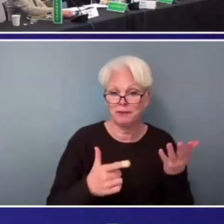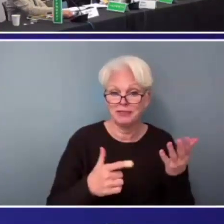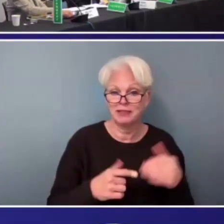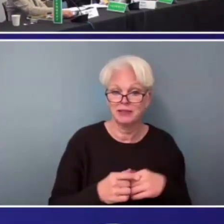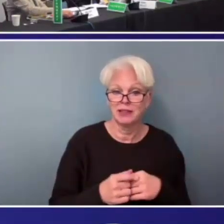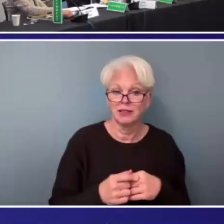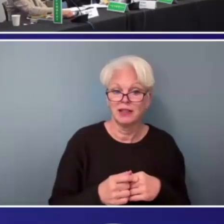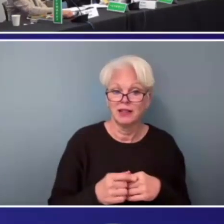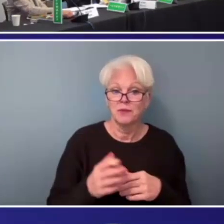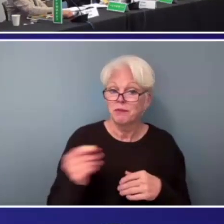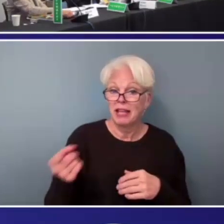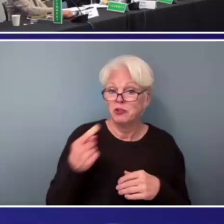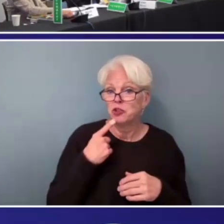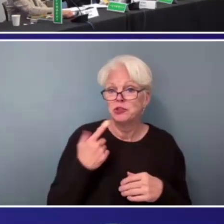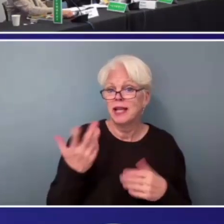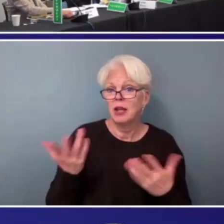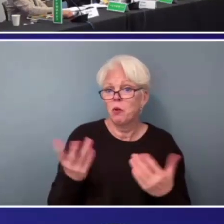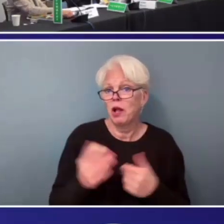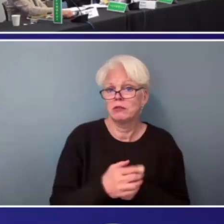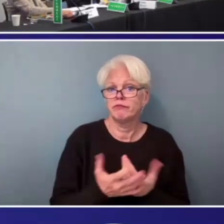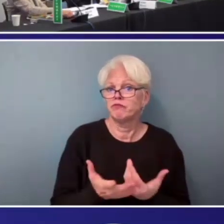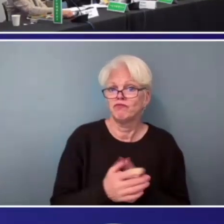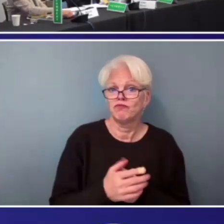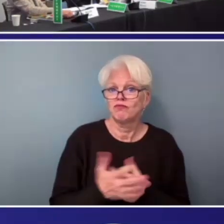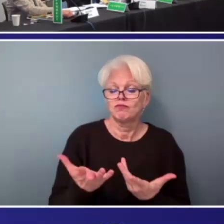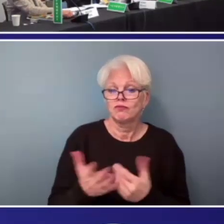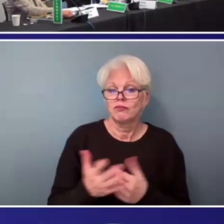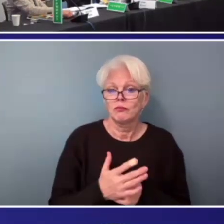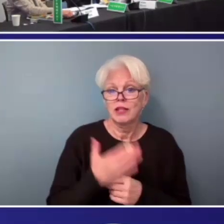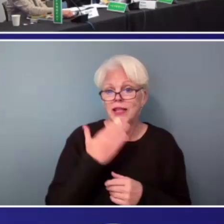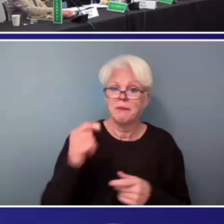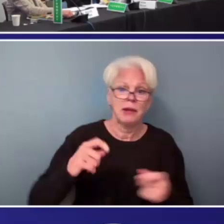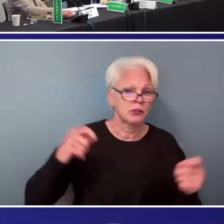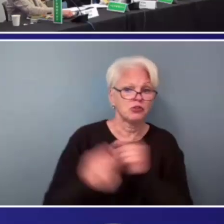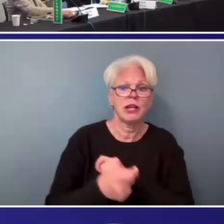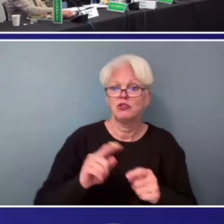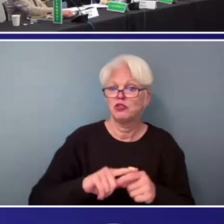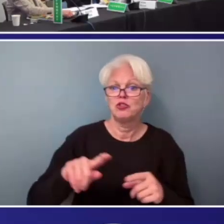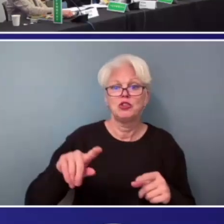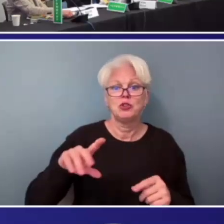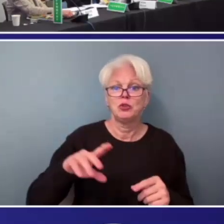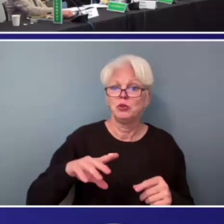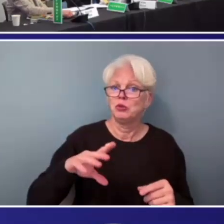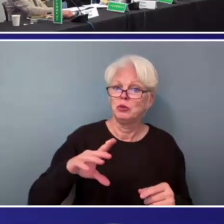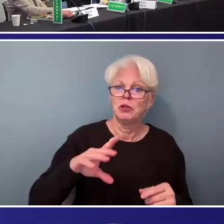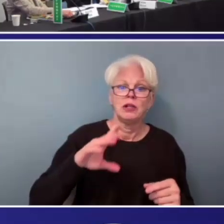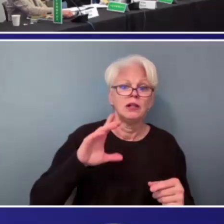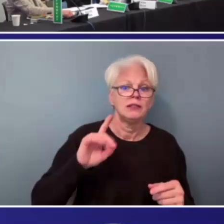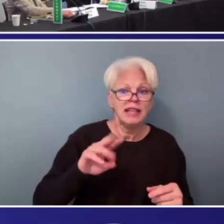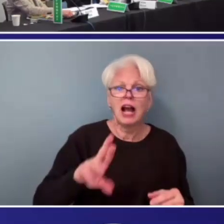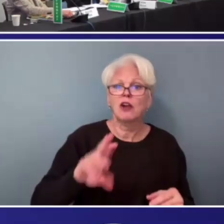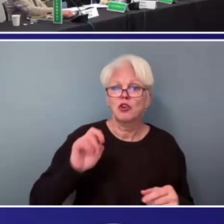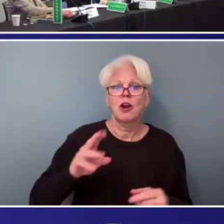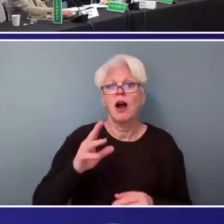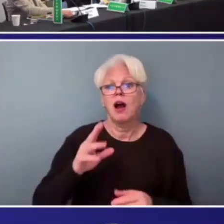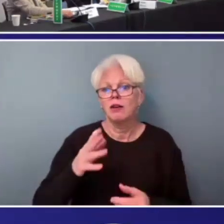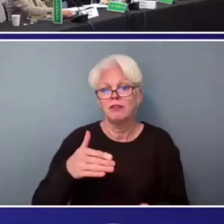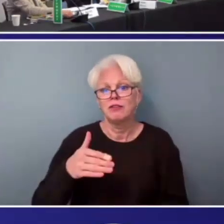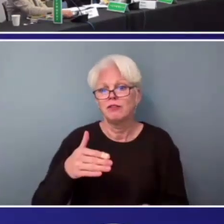And you're just saying, well, they better change it to doctor of physician assistant before we give it to them. And I'm kind of like, why are we doing that, guys? That's,